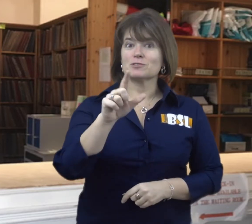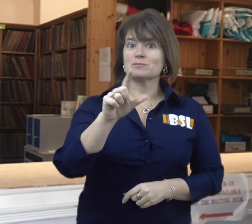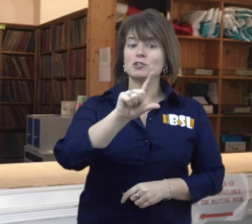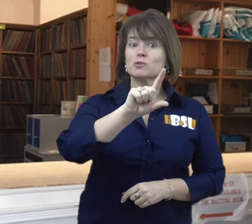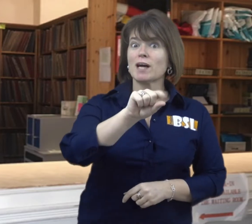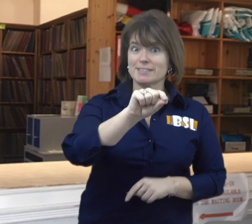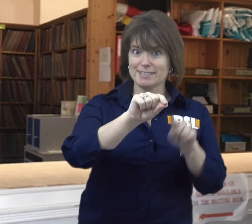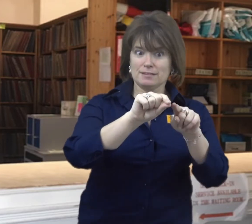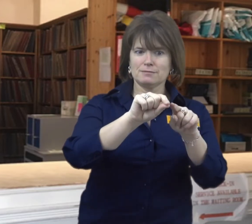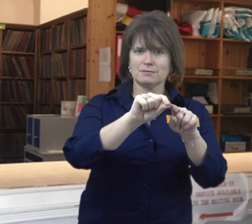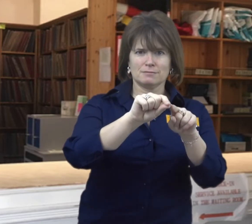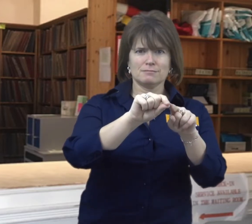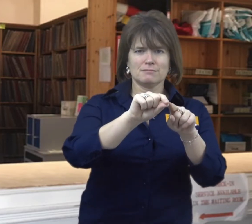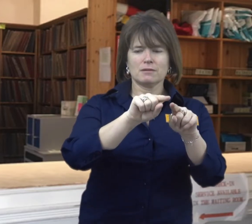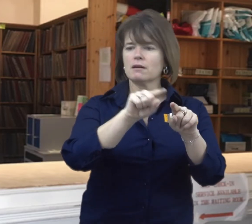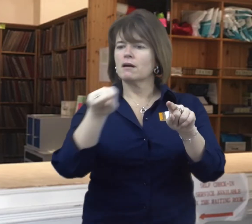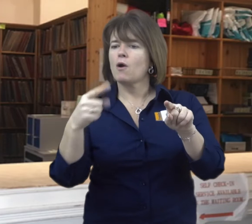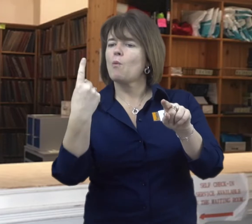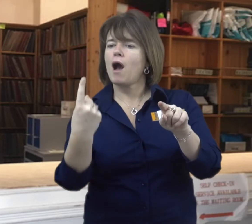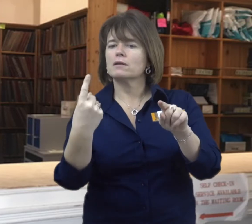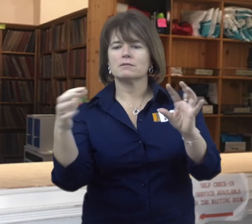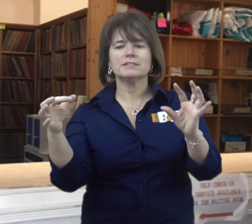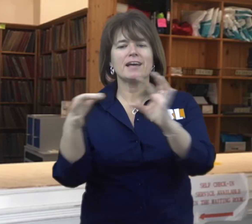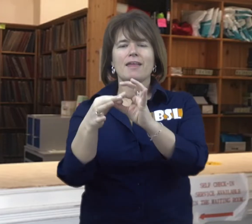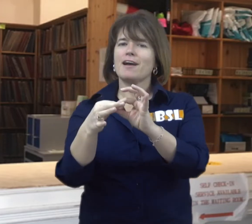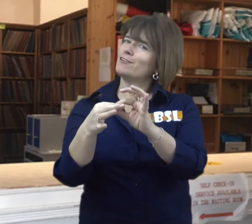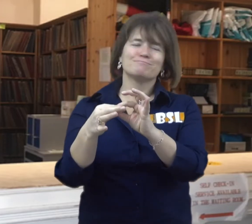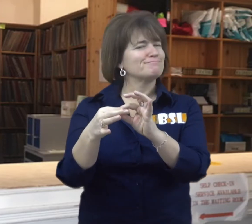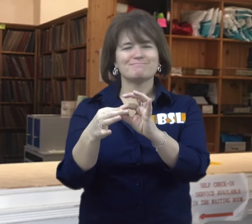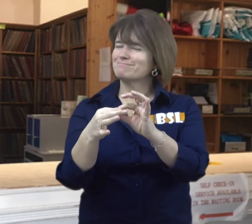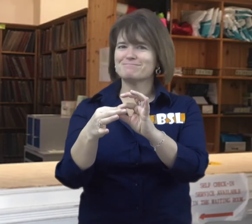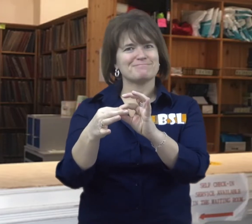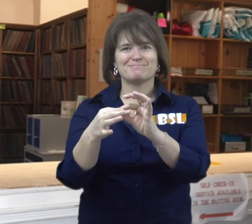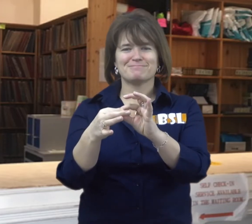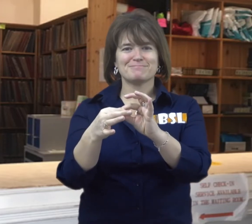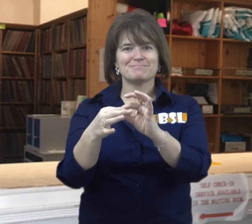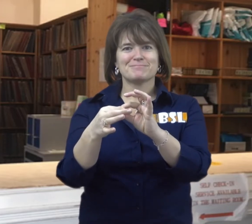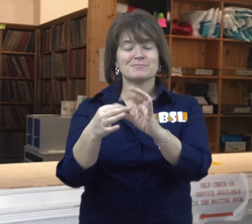This is 20, but adding 1, you don't sign 20, then 1